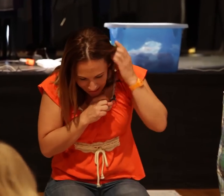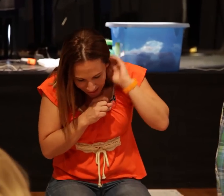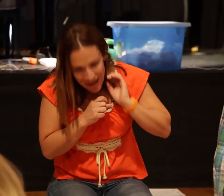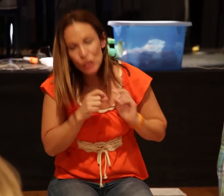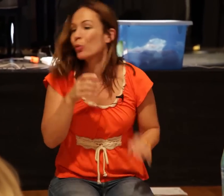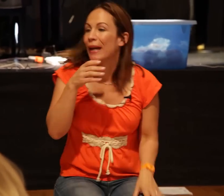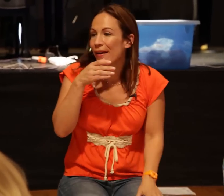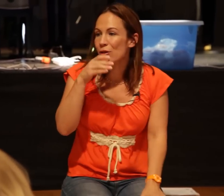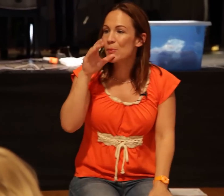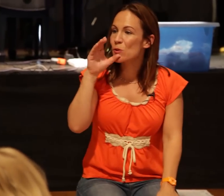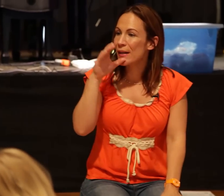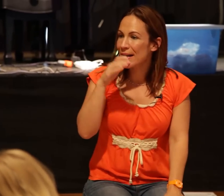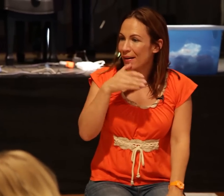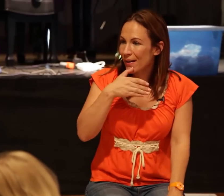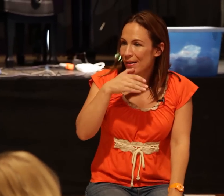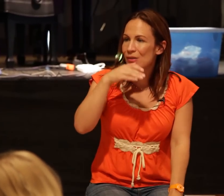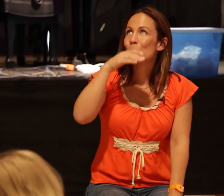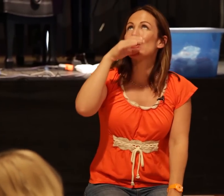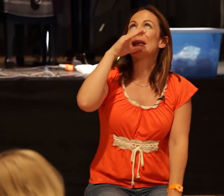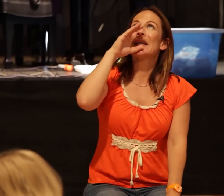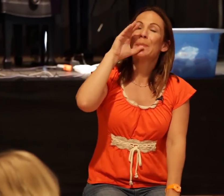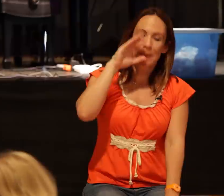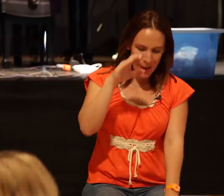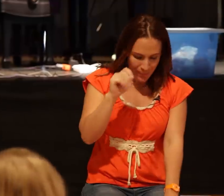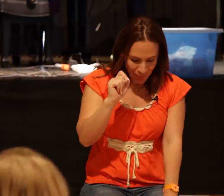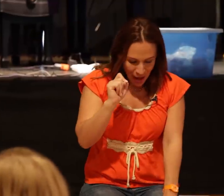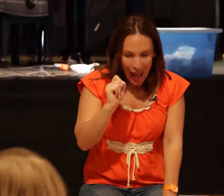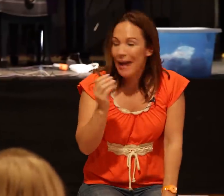And DRINK. Show me DRINK. Drink it up, up, up.